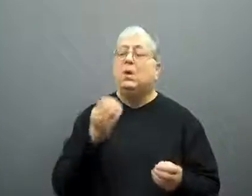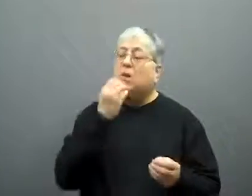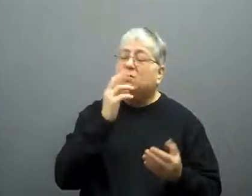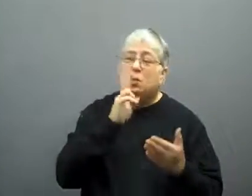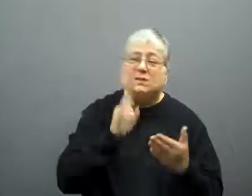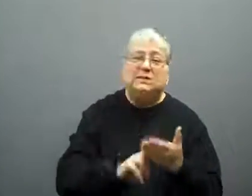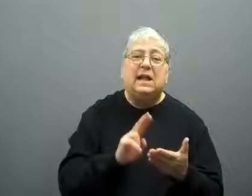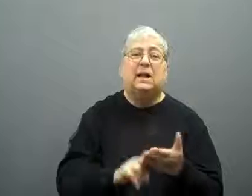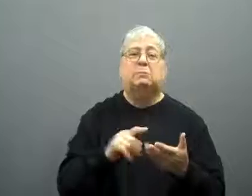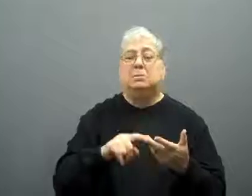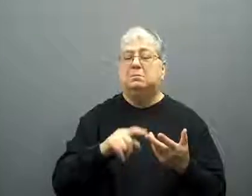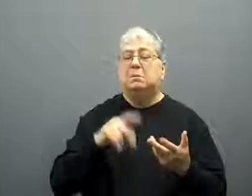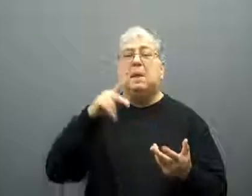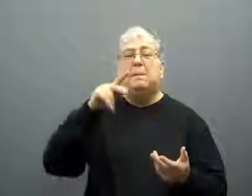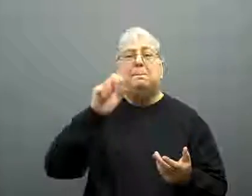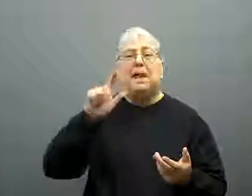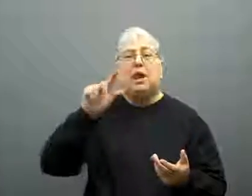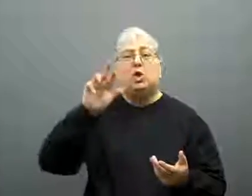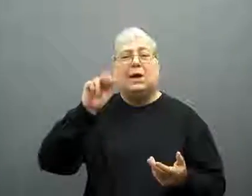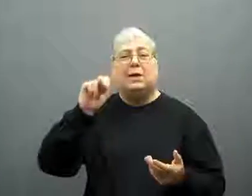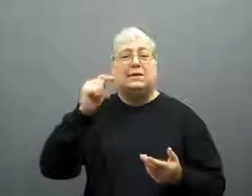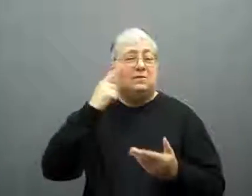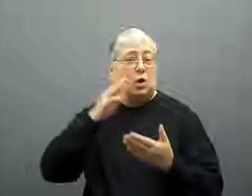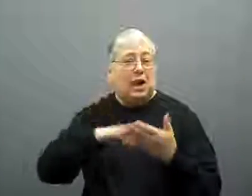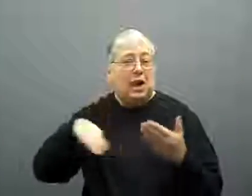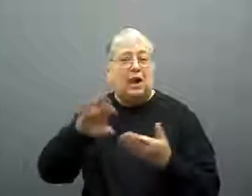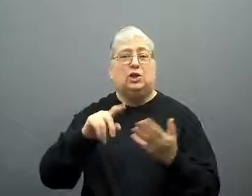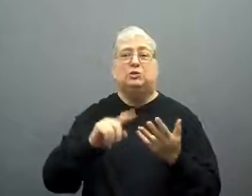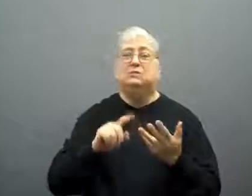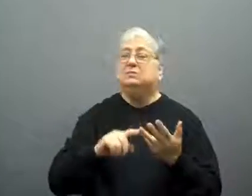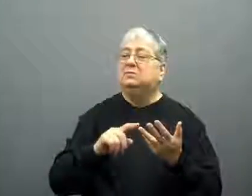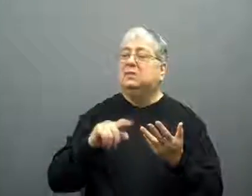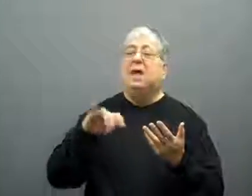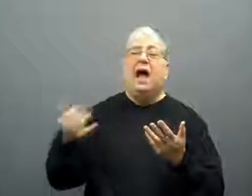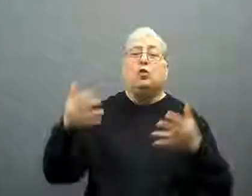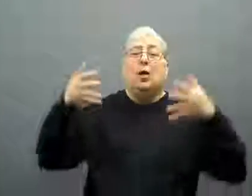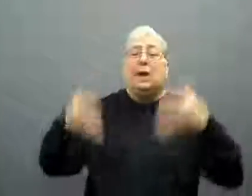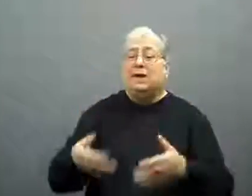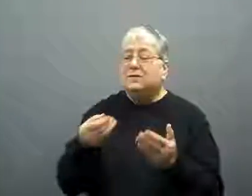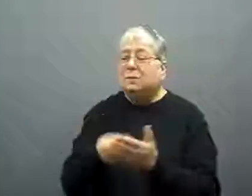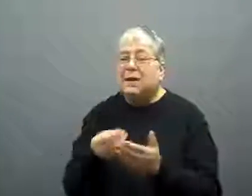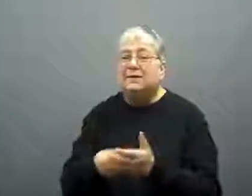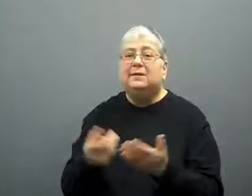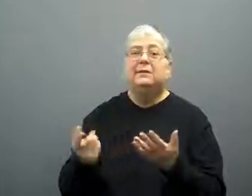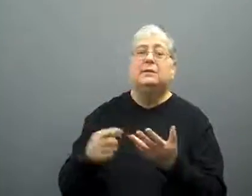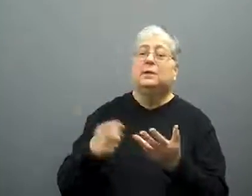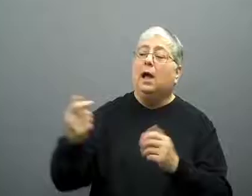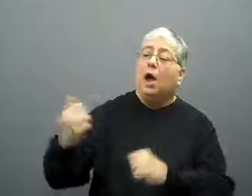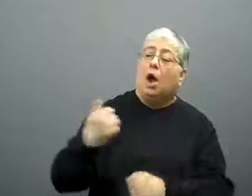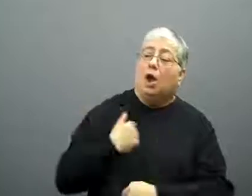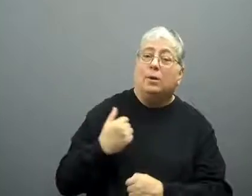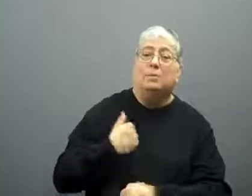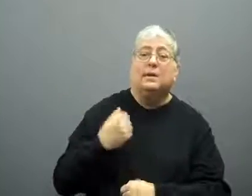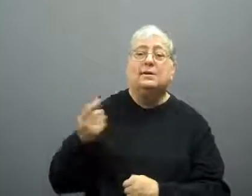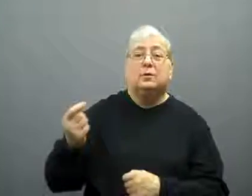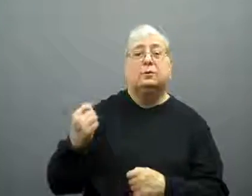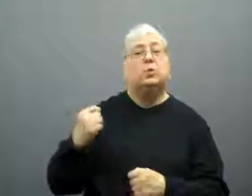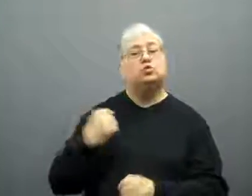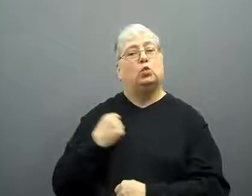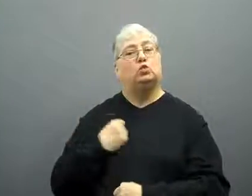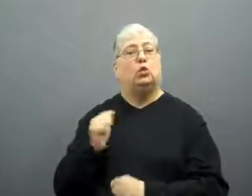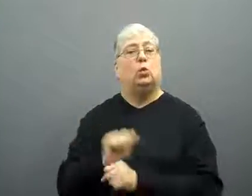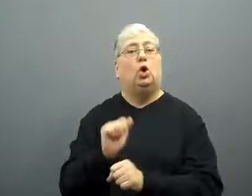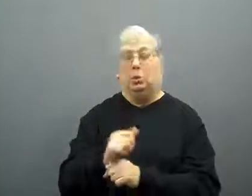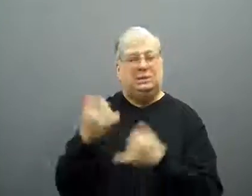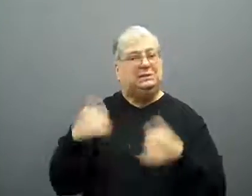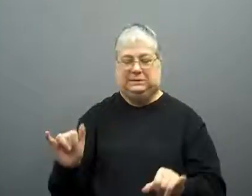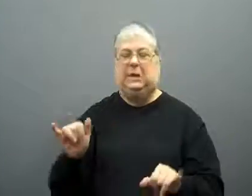Food stamps and Pell grants for college students remain the same.